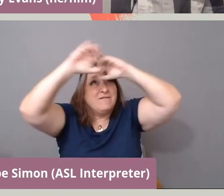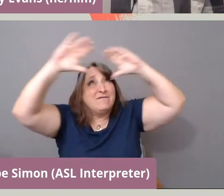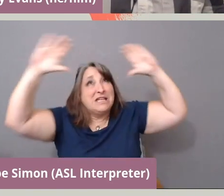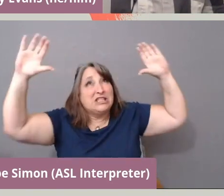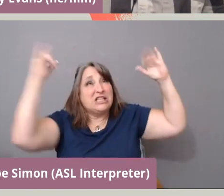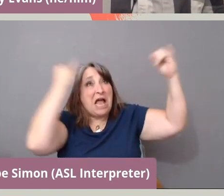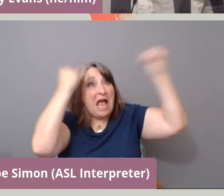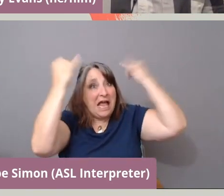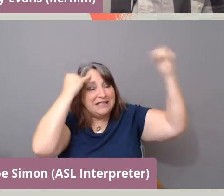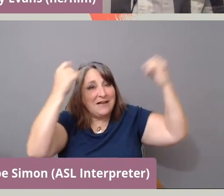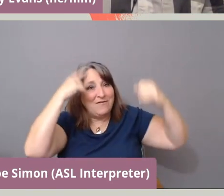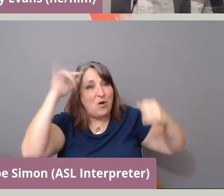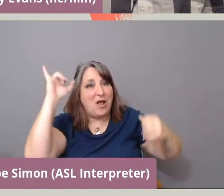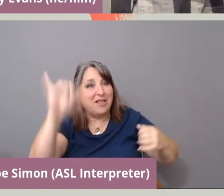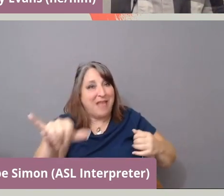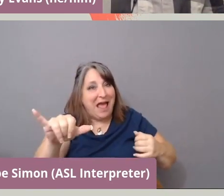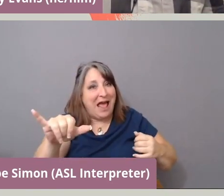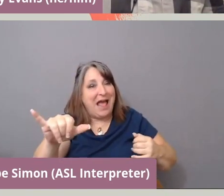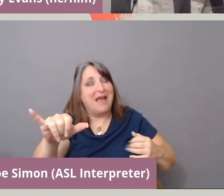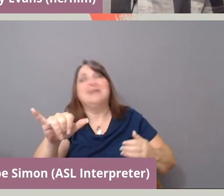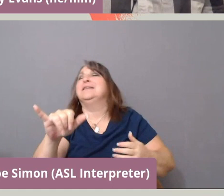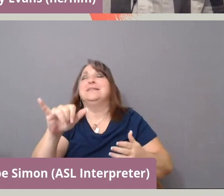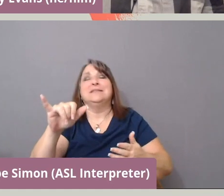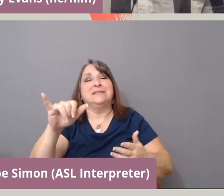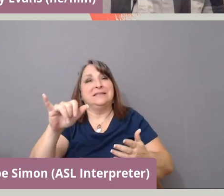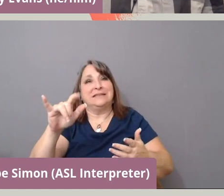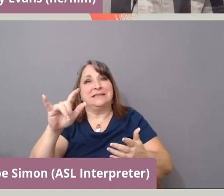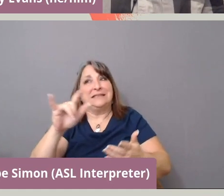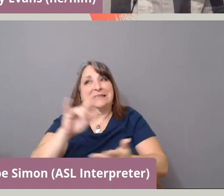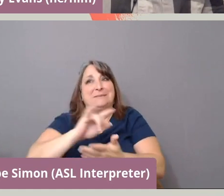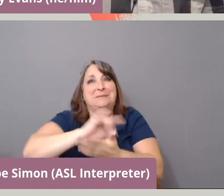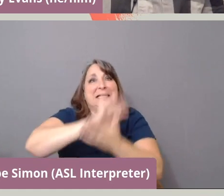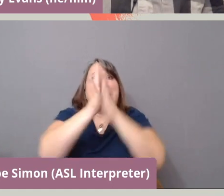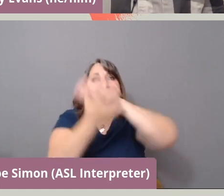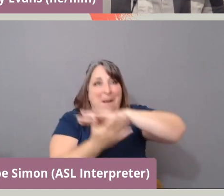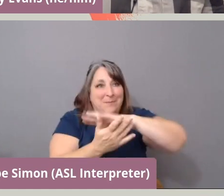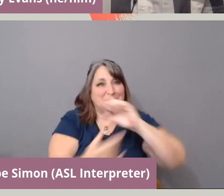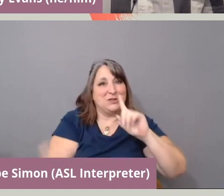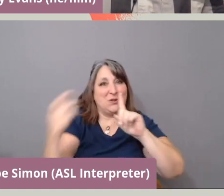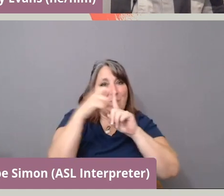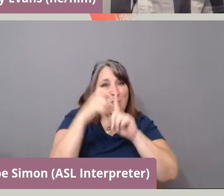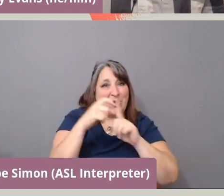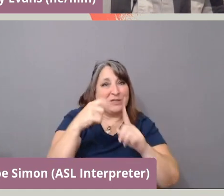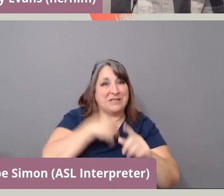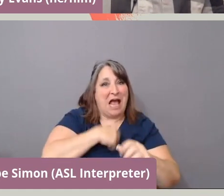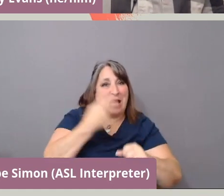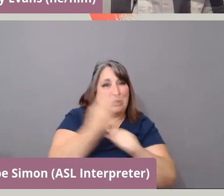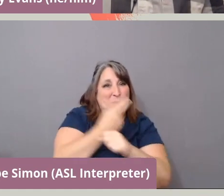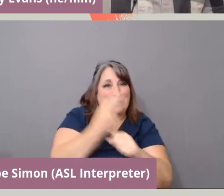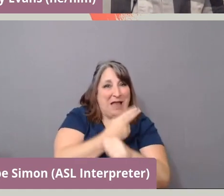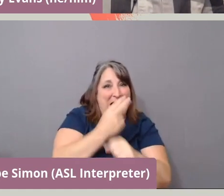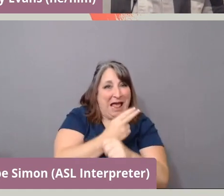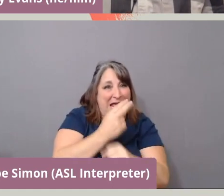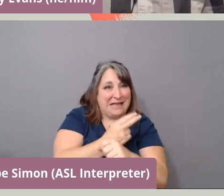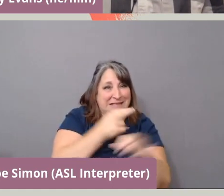gets translated into the words that you utilize is really important.